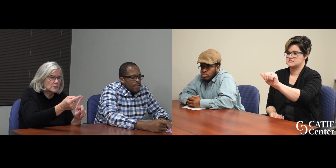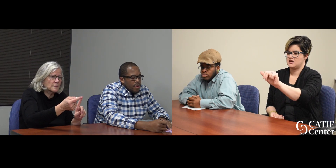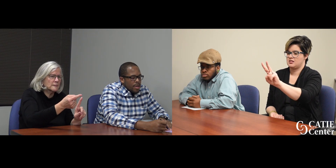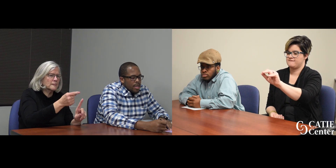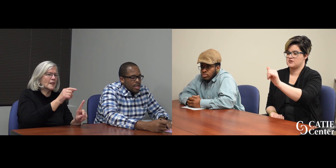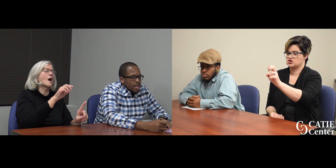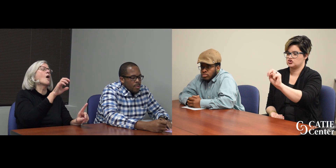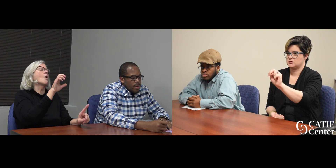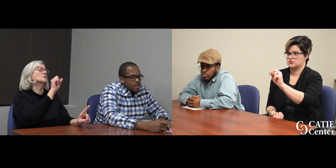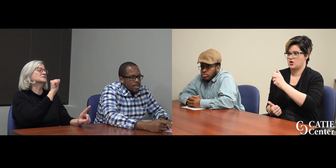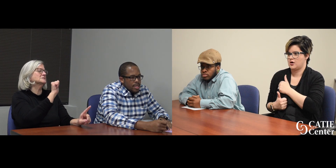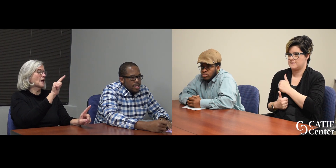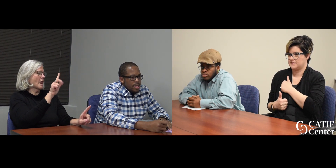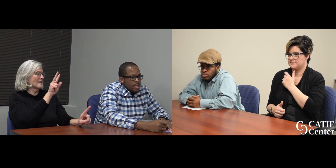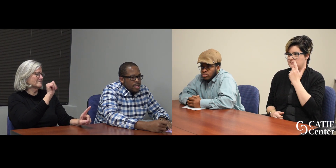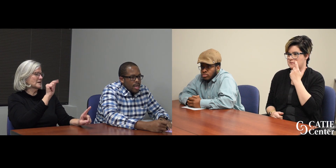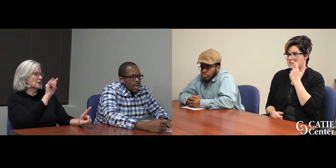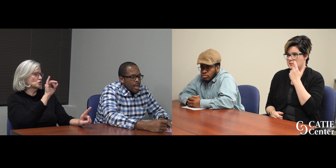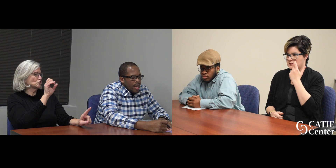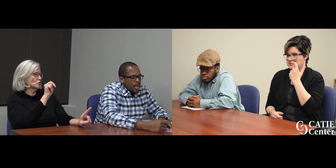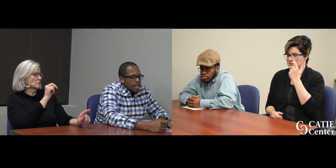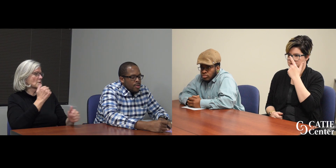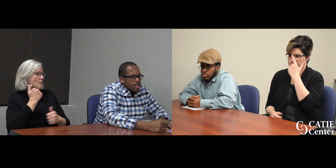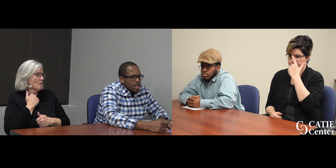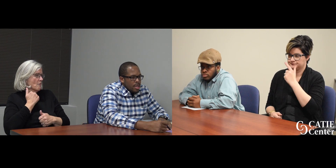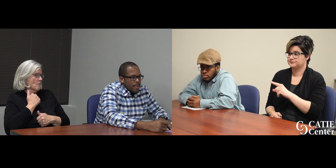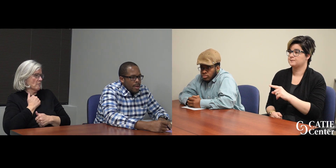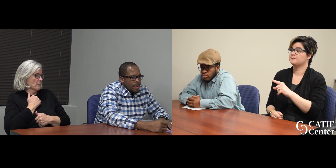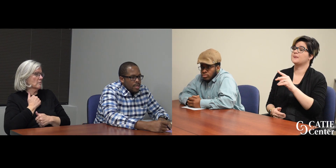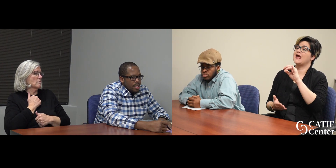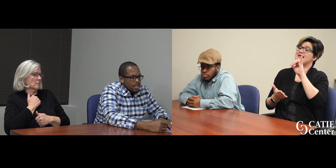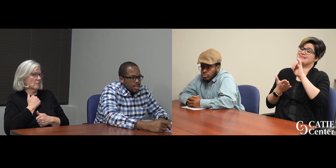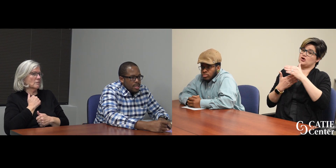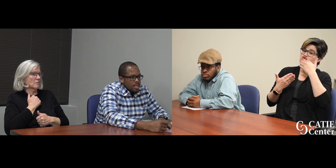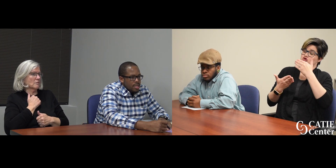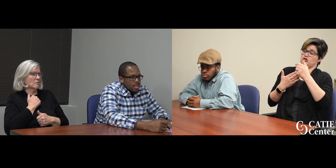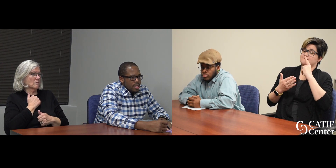for rental assistance and utility payment assistance.